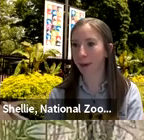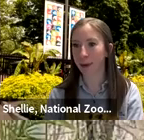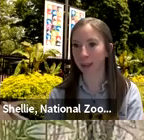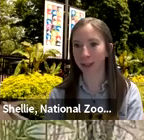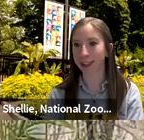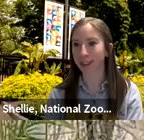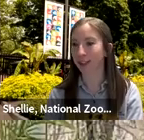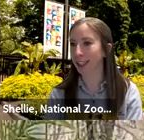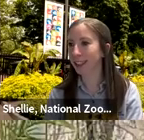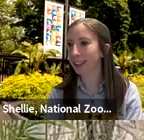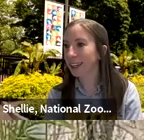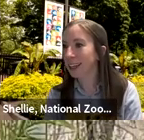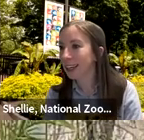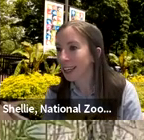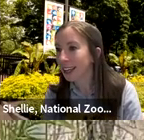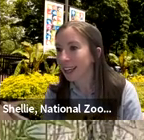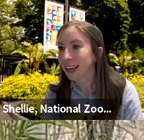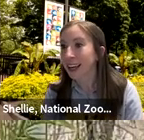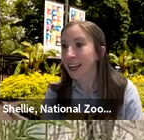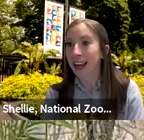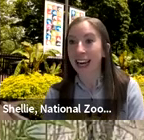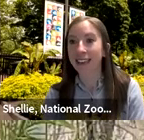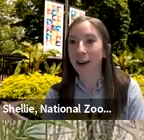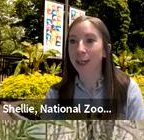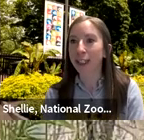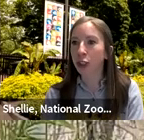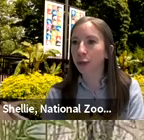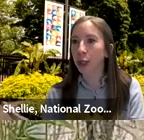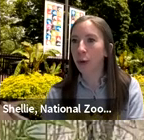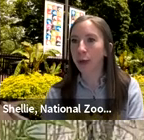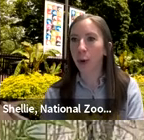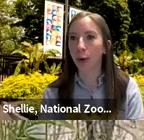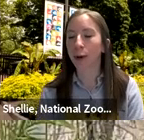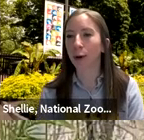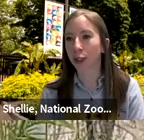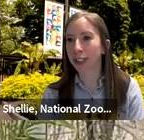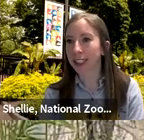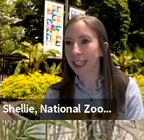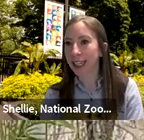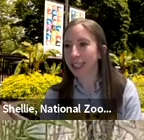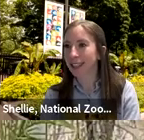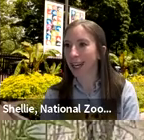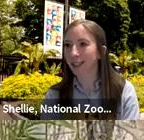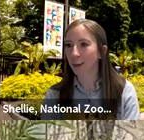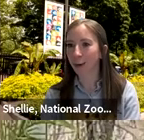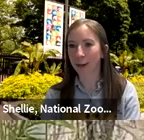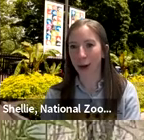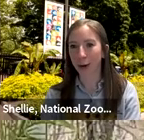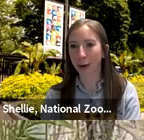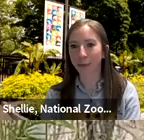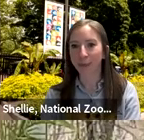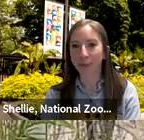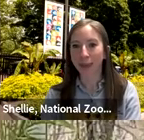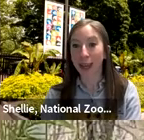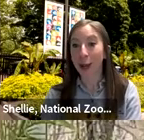up on your screen, and that reads "do you know what a